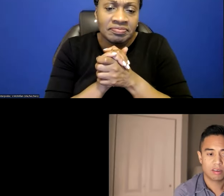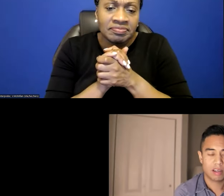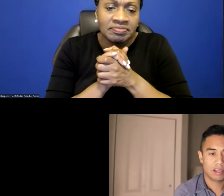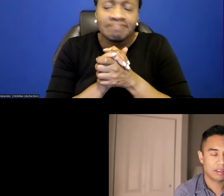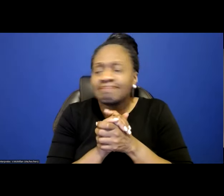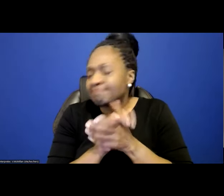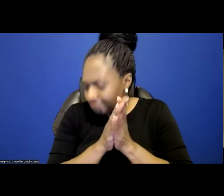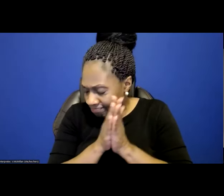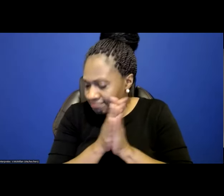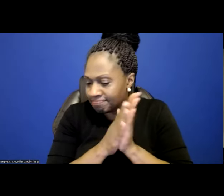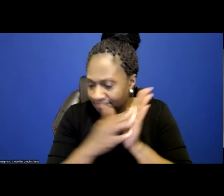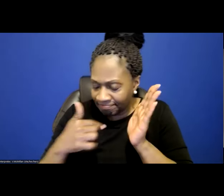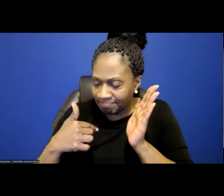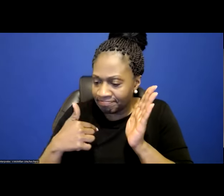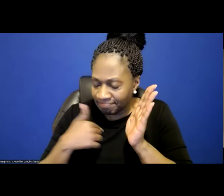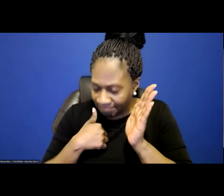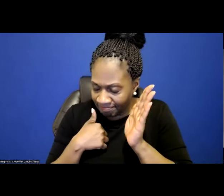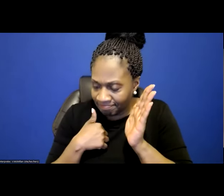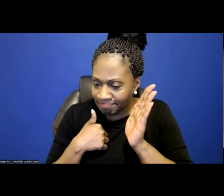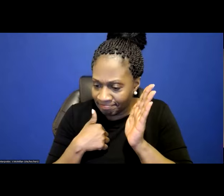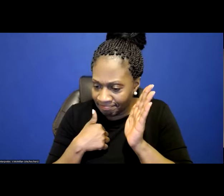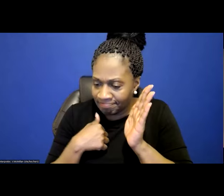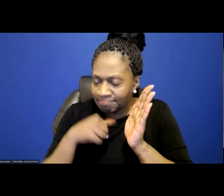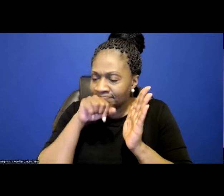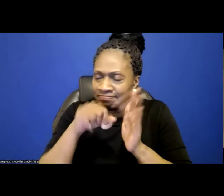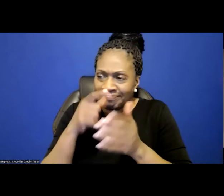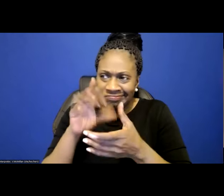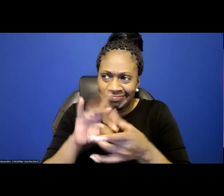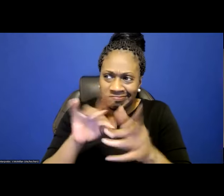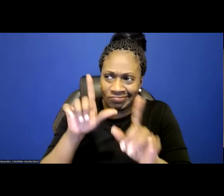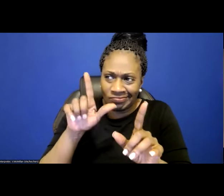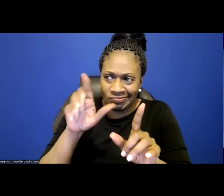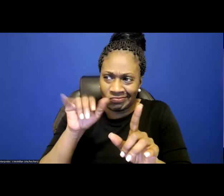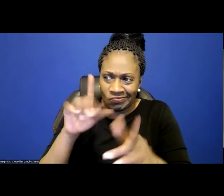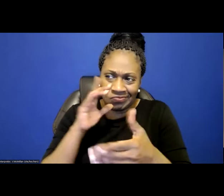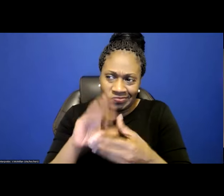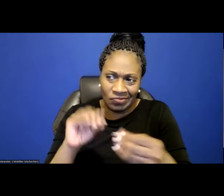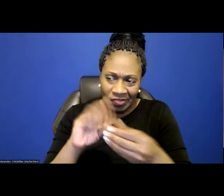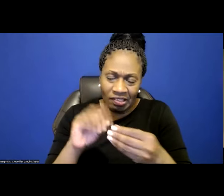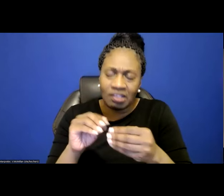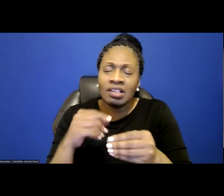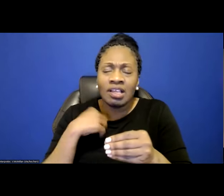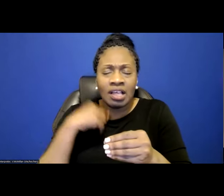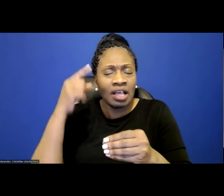I loved a lot of what Lloyd was saying. I think his previous answer too,